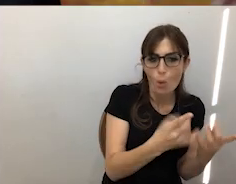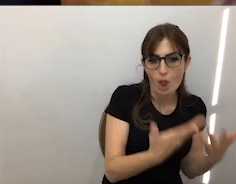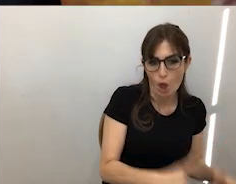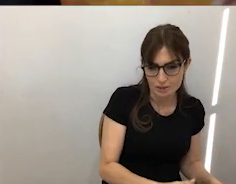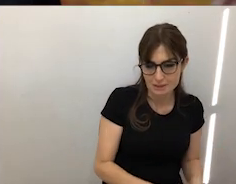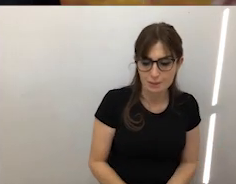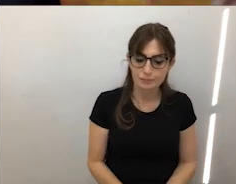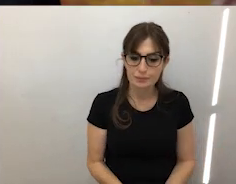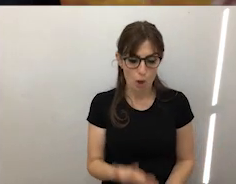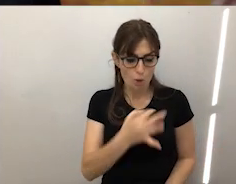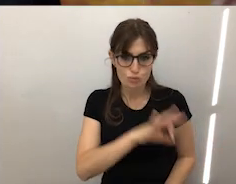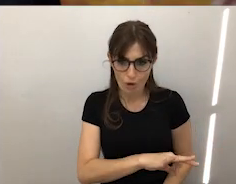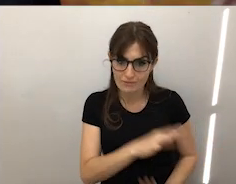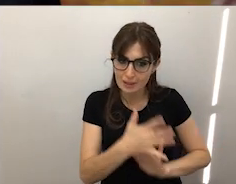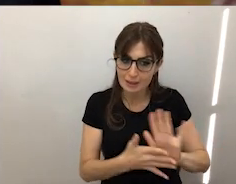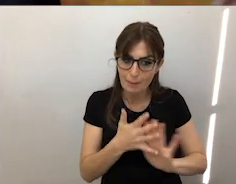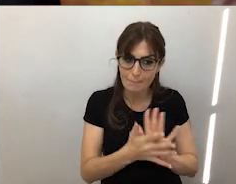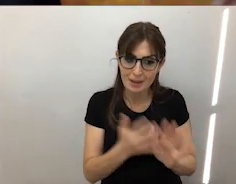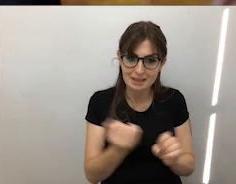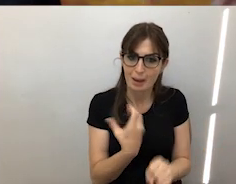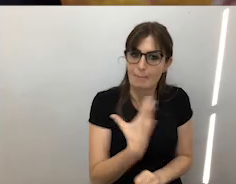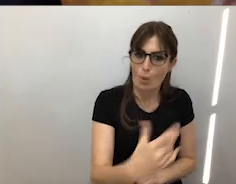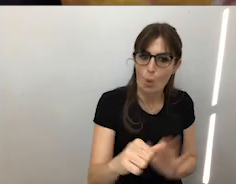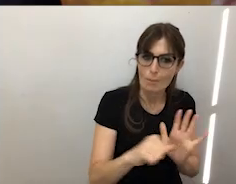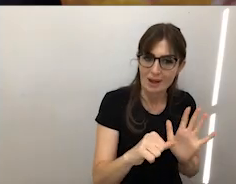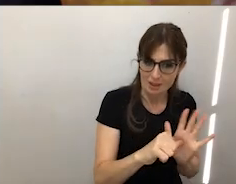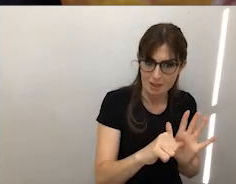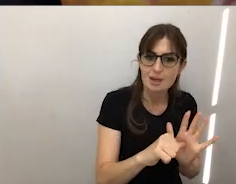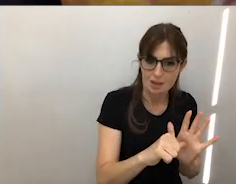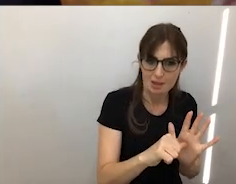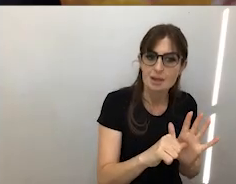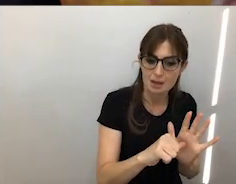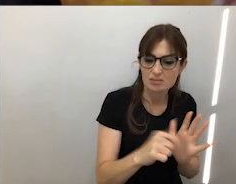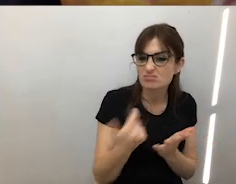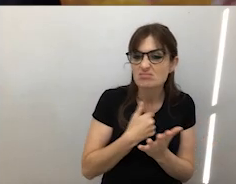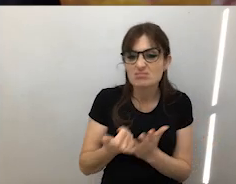A surplus or profit is when revenue is greater than expenses, and a deficit